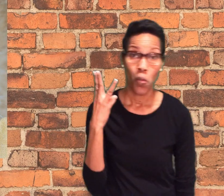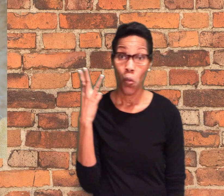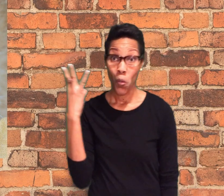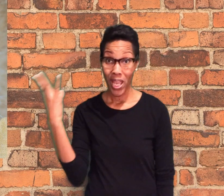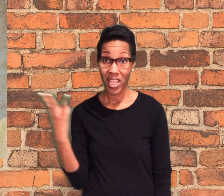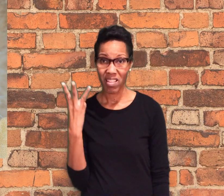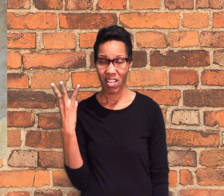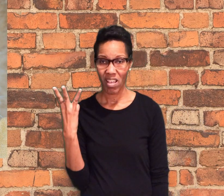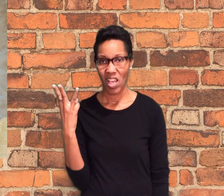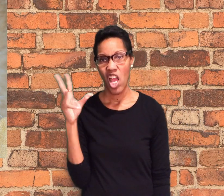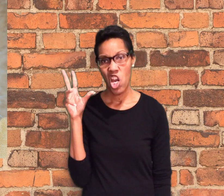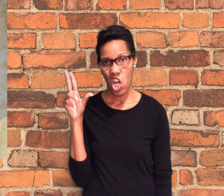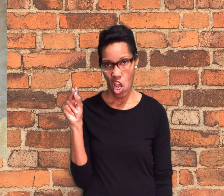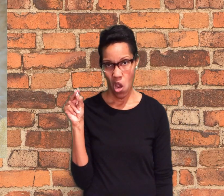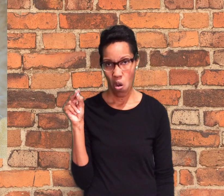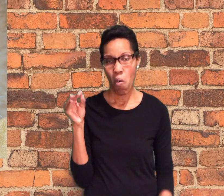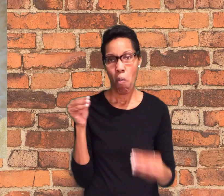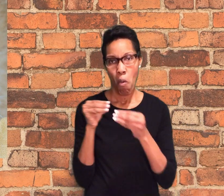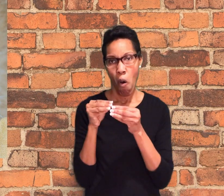Wednesday no even further from Monday